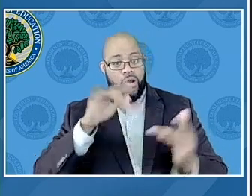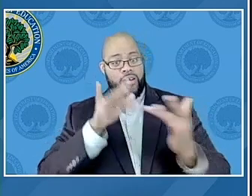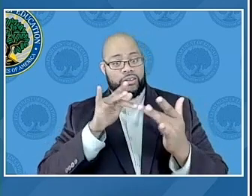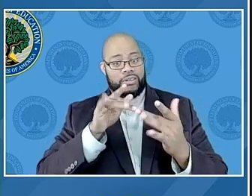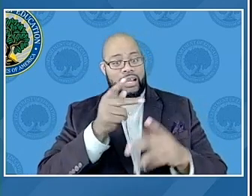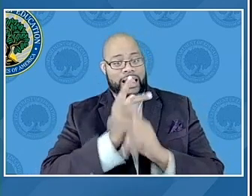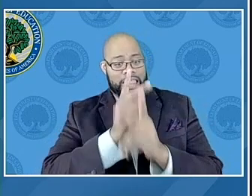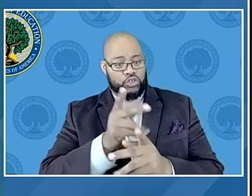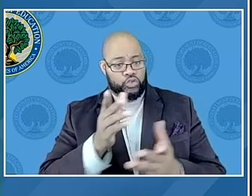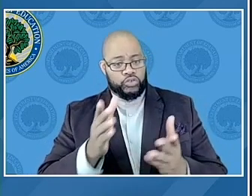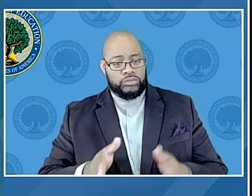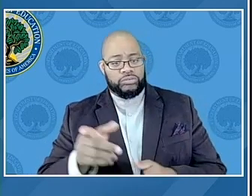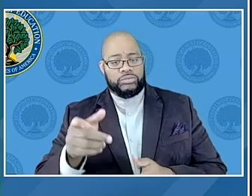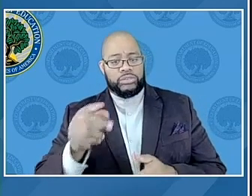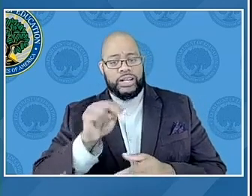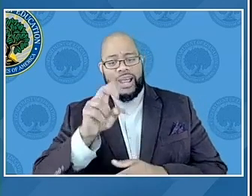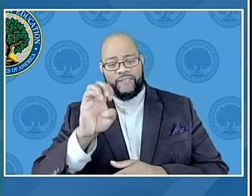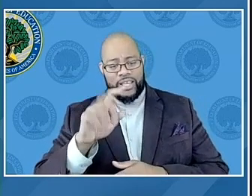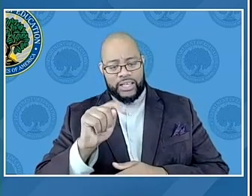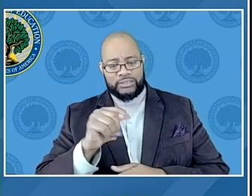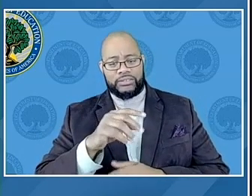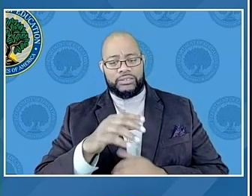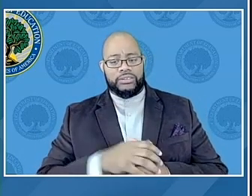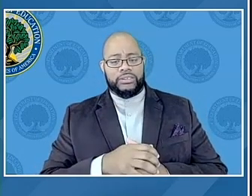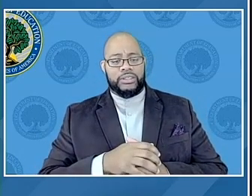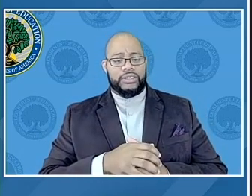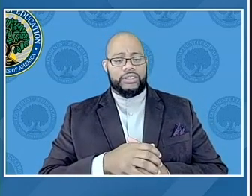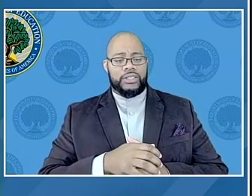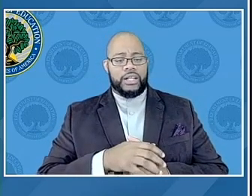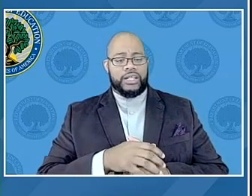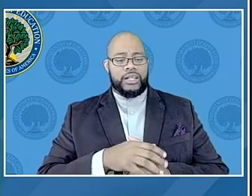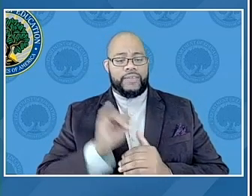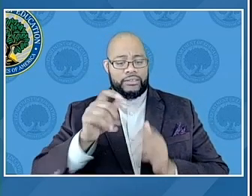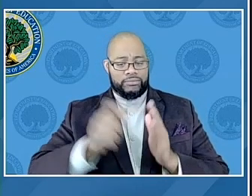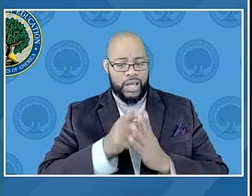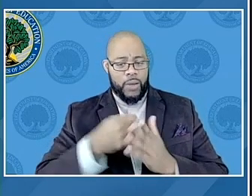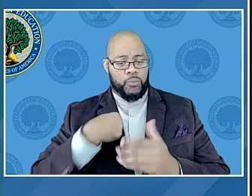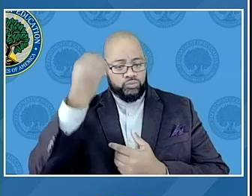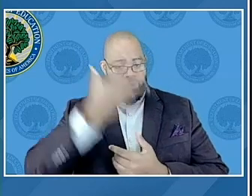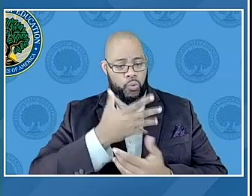Navient and Nelnet at that time, and we were told Parent loans really were not